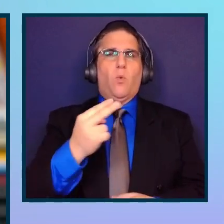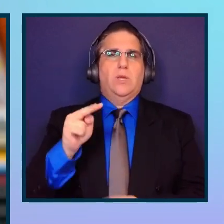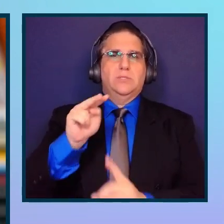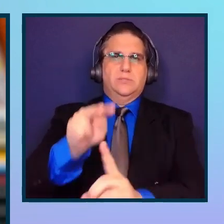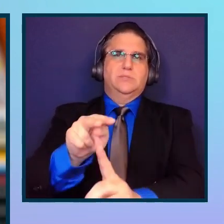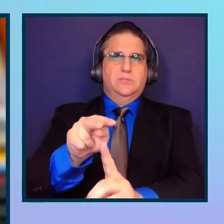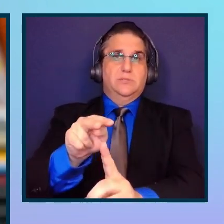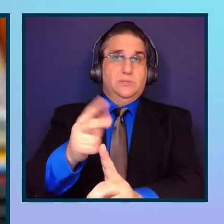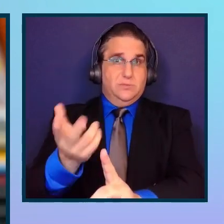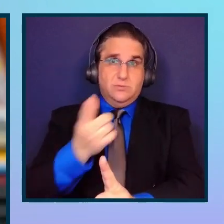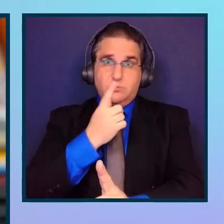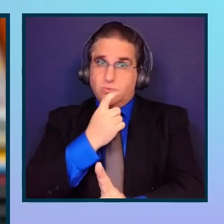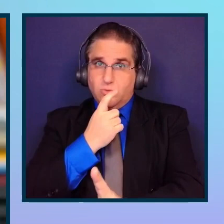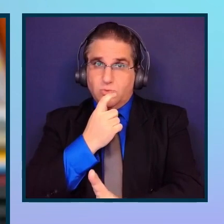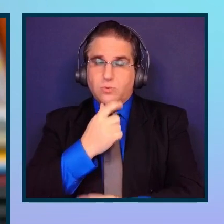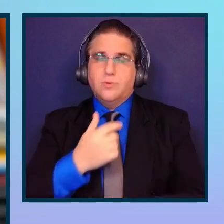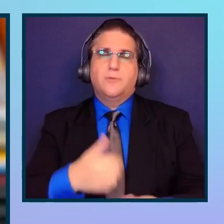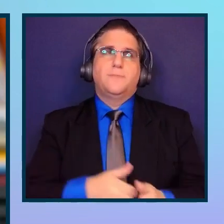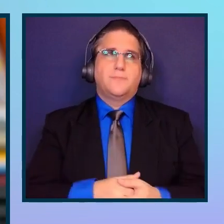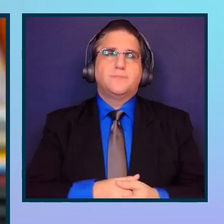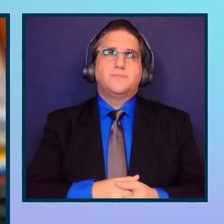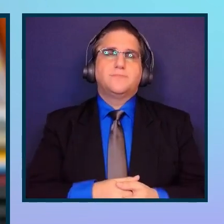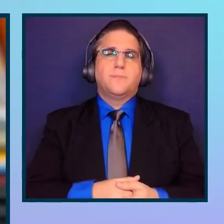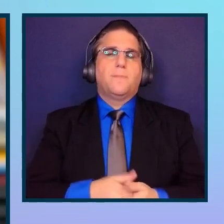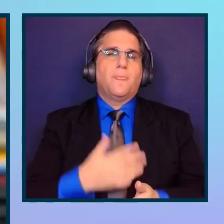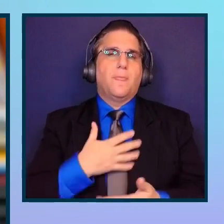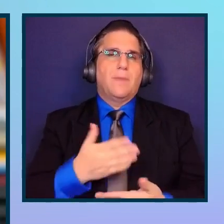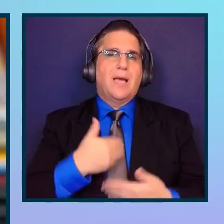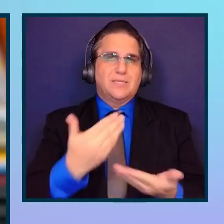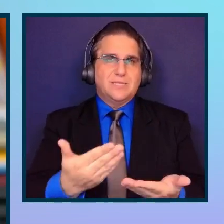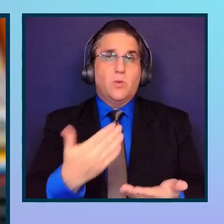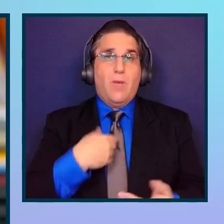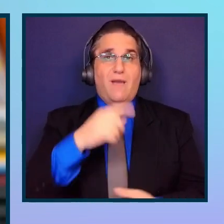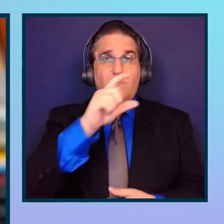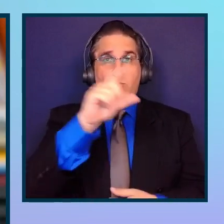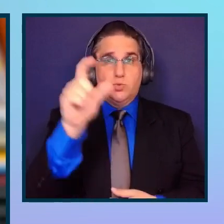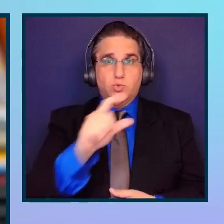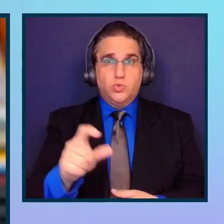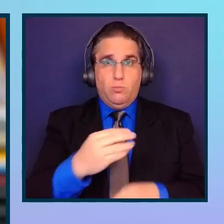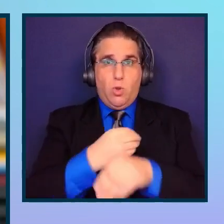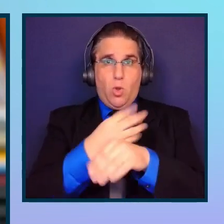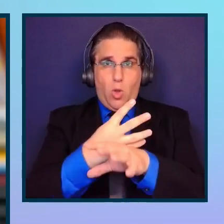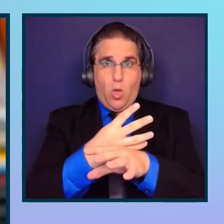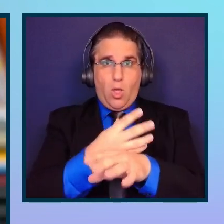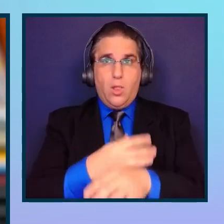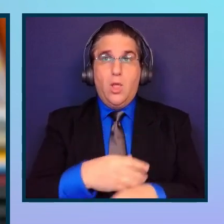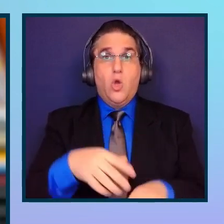is to record some zoom calls, take out your camera and make a super cut, make a super cut,